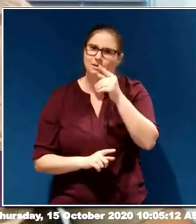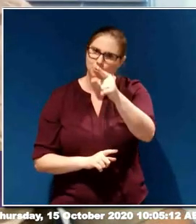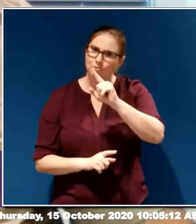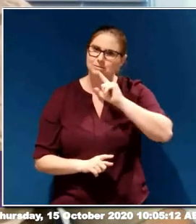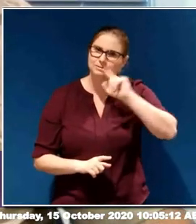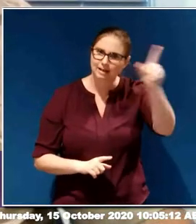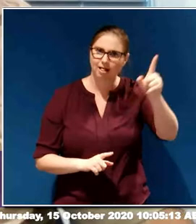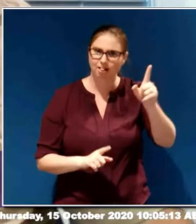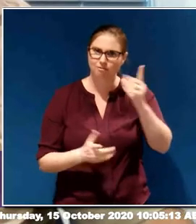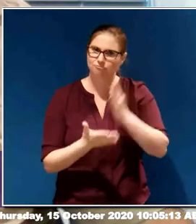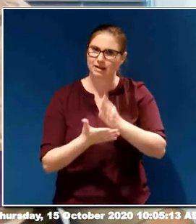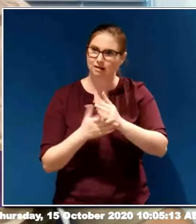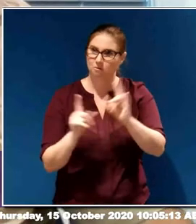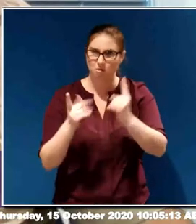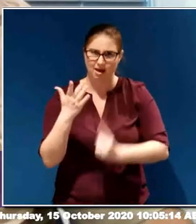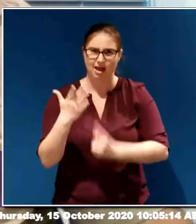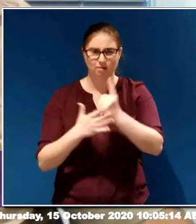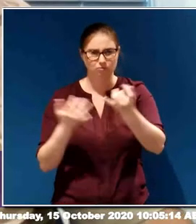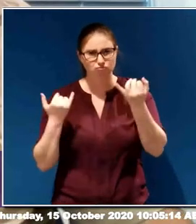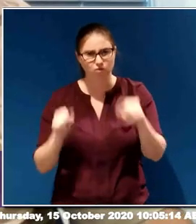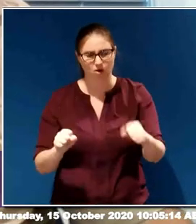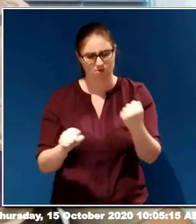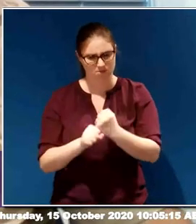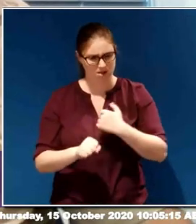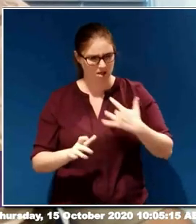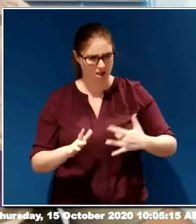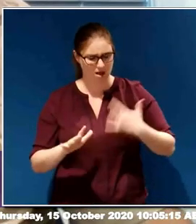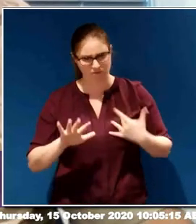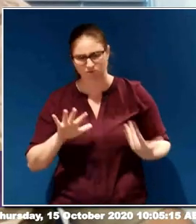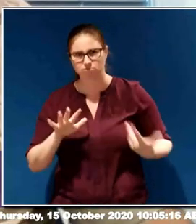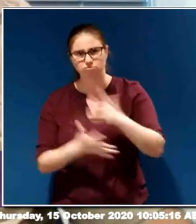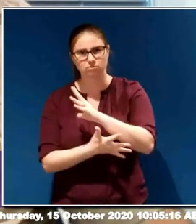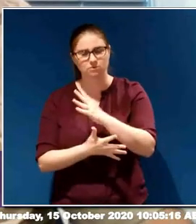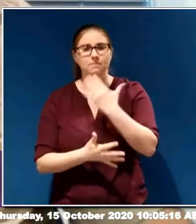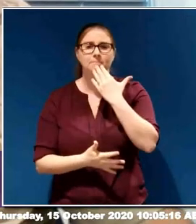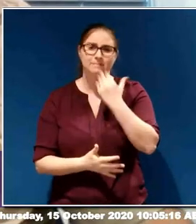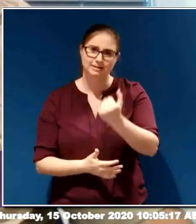and also let everyone at the Commission know that I say hi and thank you